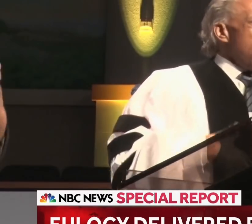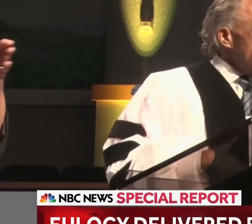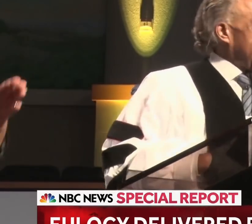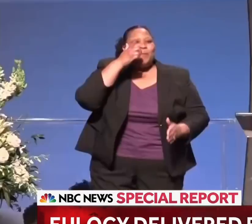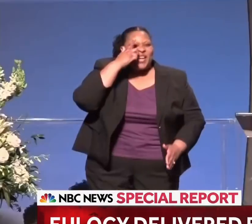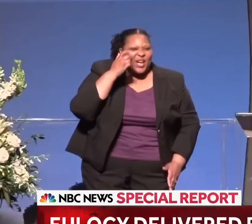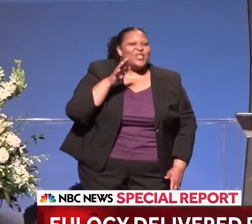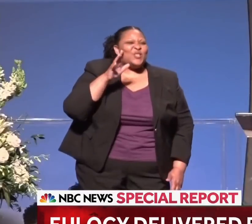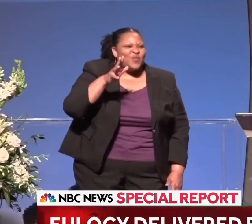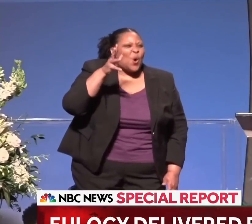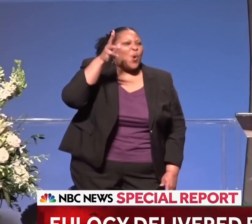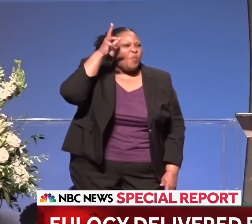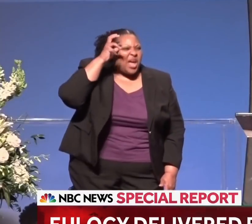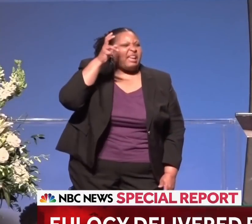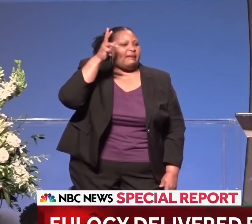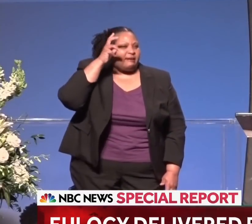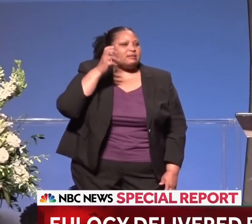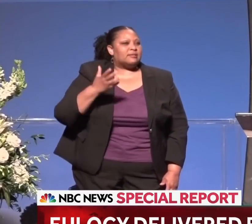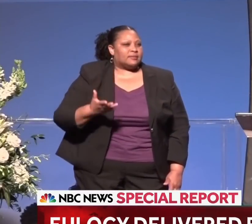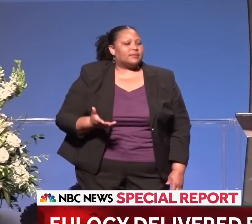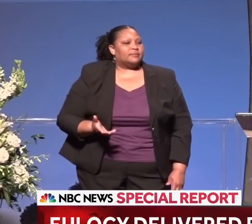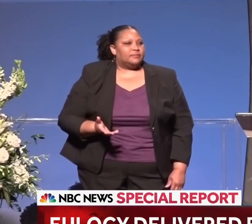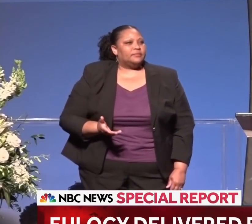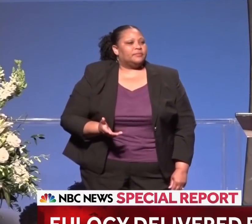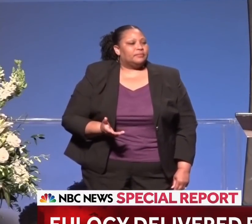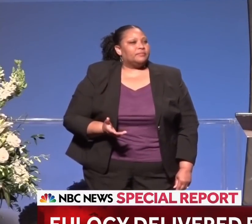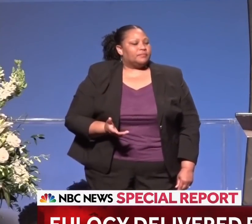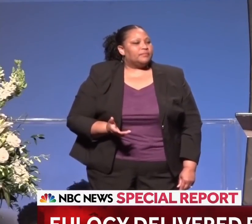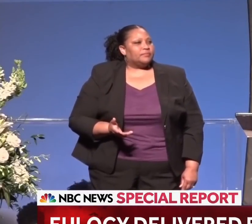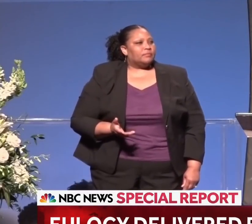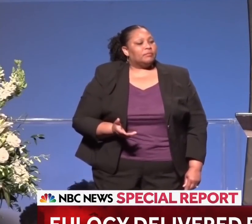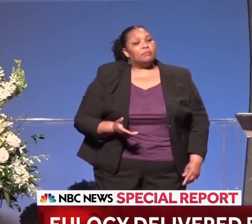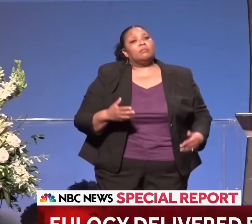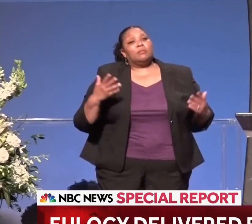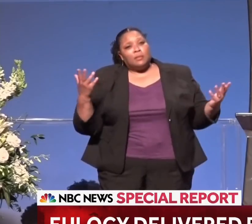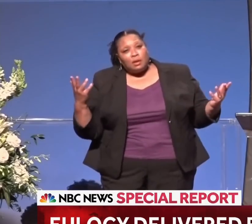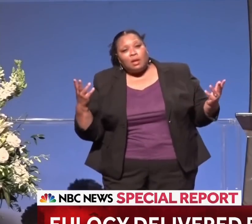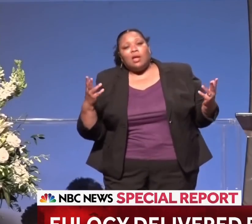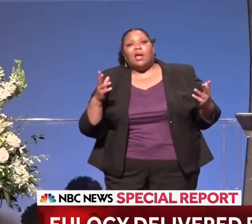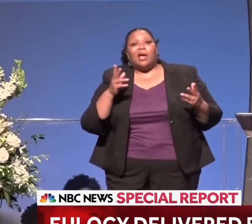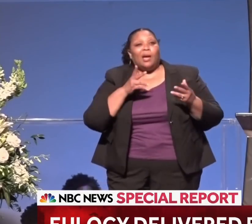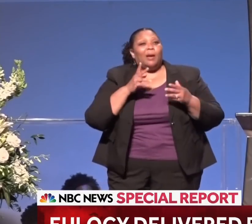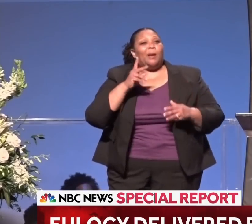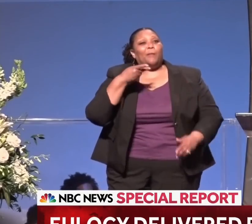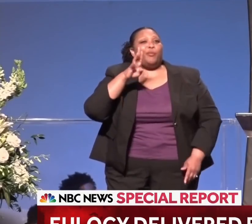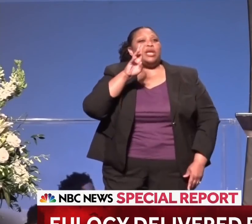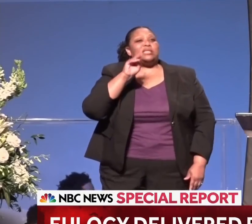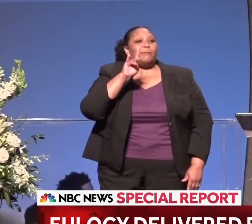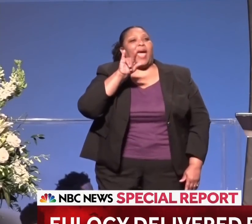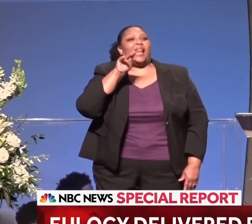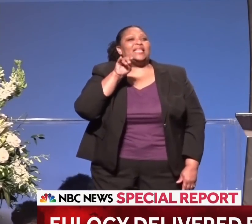CAN’T PUT BREATH IN THEIR BODY. BUT YOU DON’T LOOK AT IT THAT